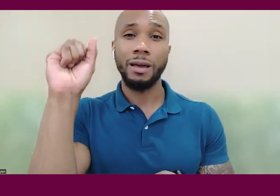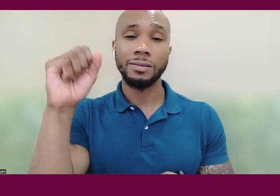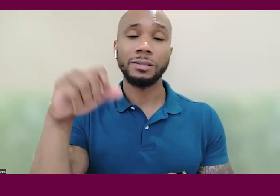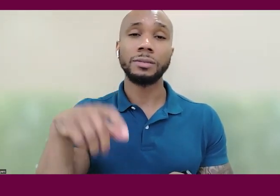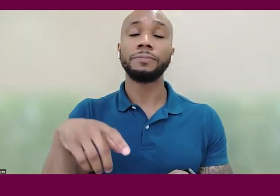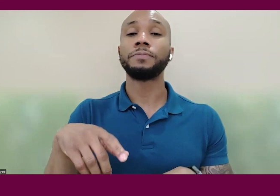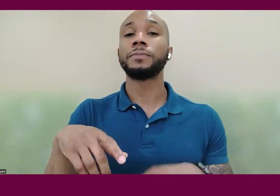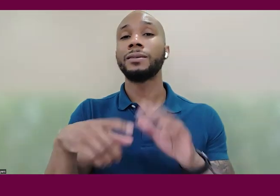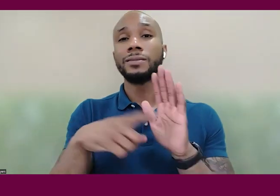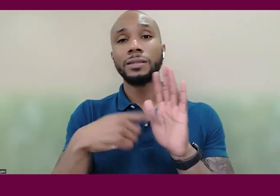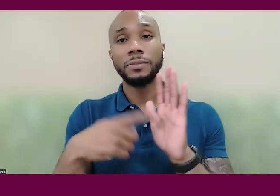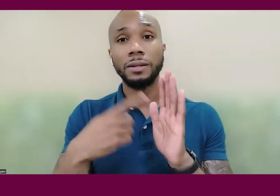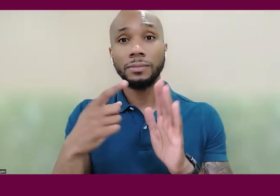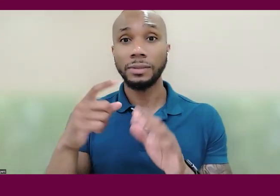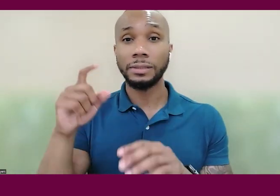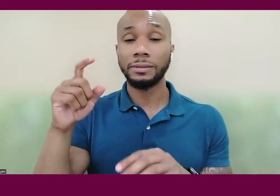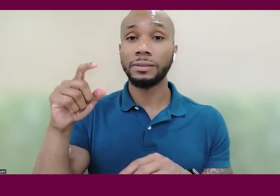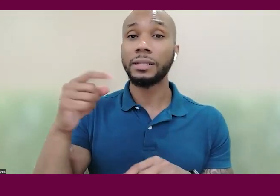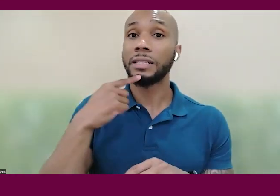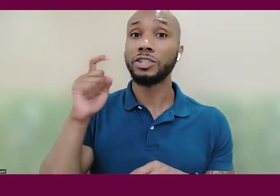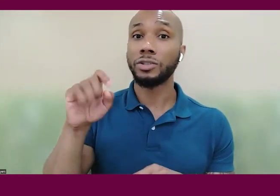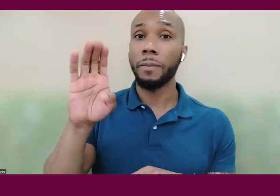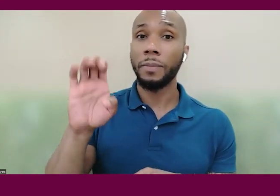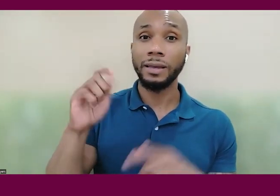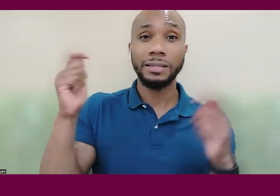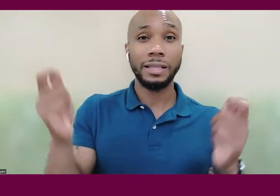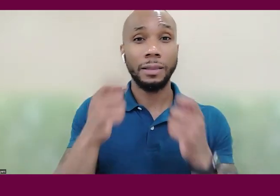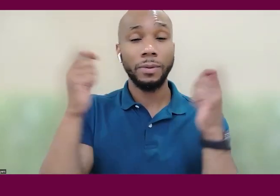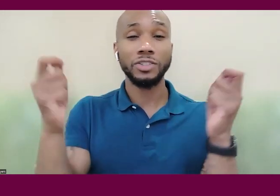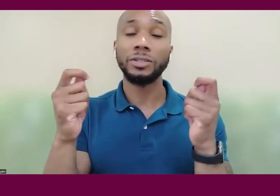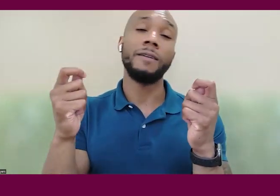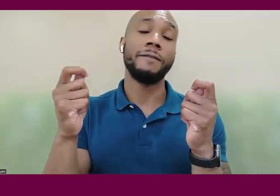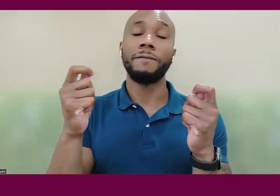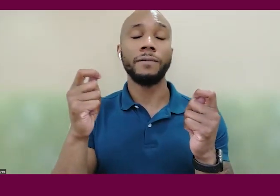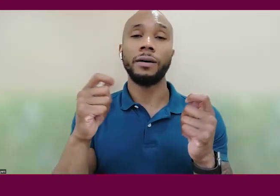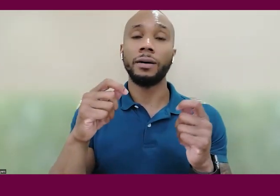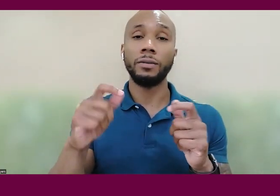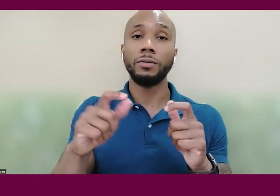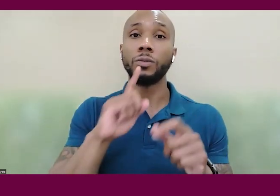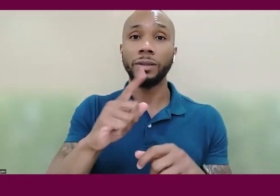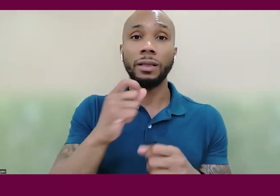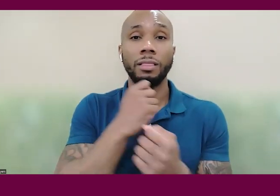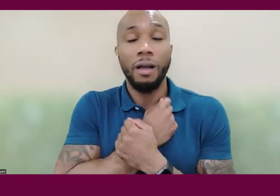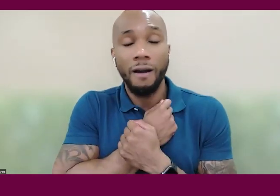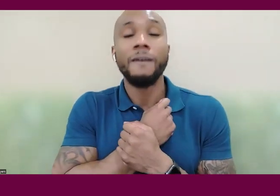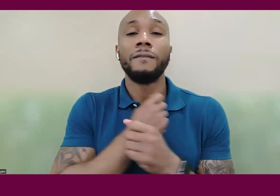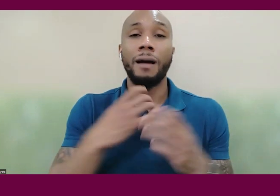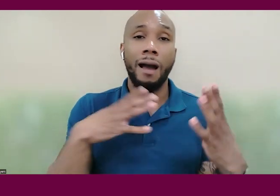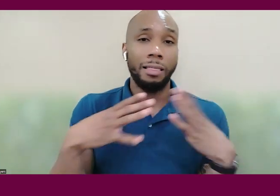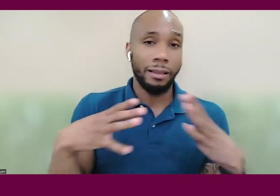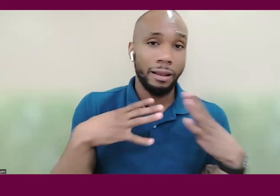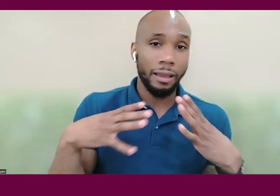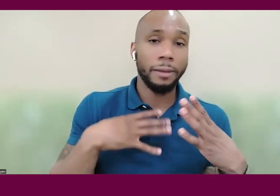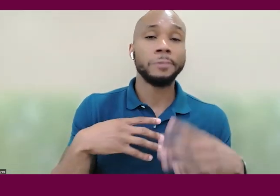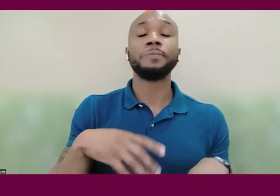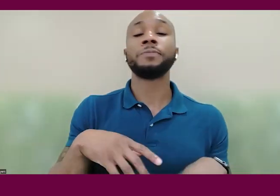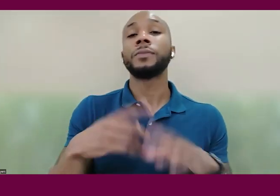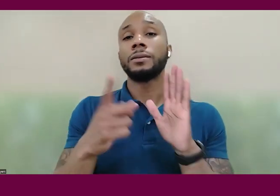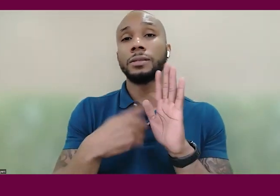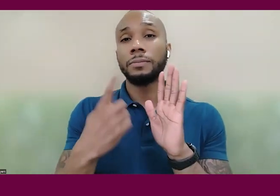Sometimes they say it should be a celebration of a much loved holiday by not a whole lot of people, but that doesn't matter.